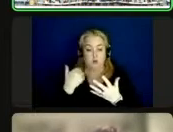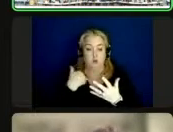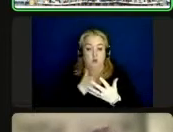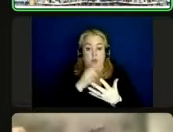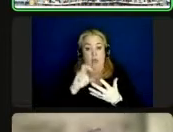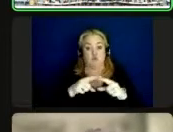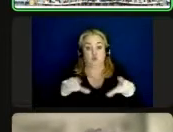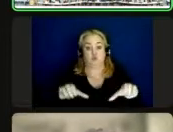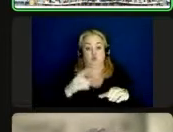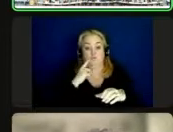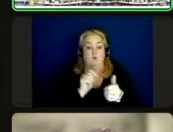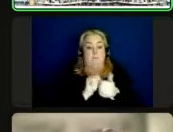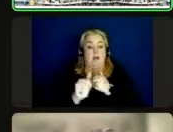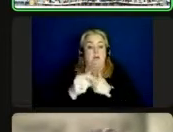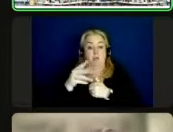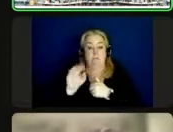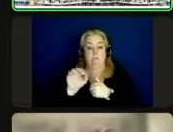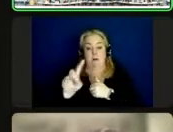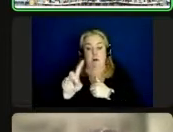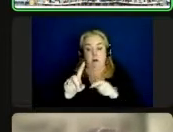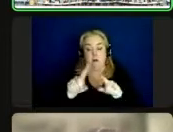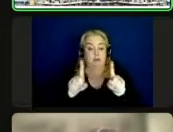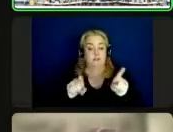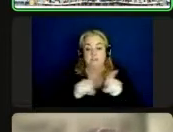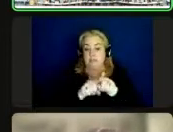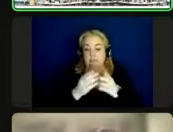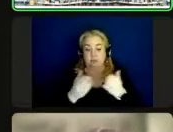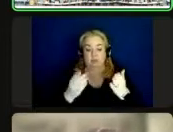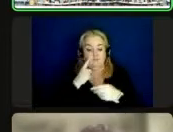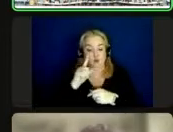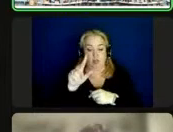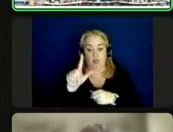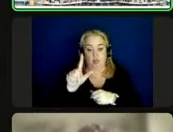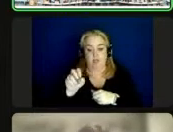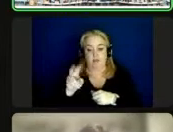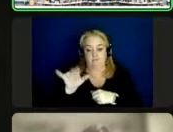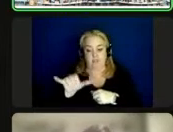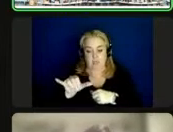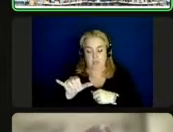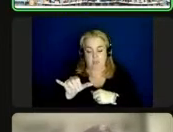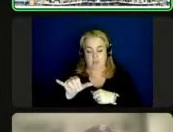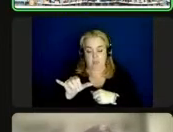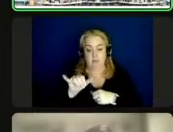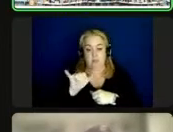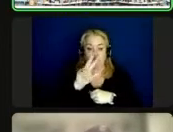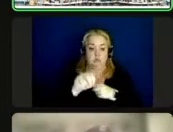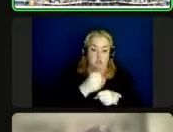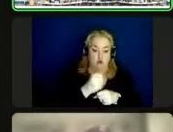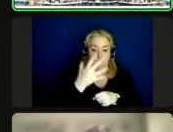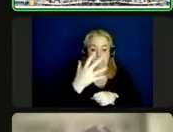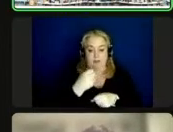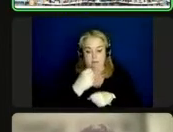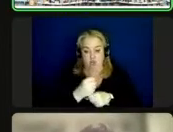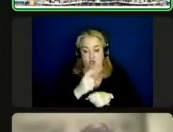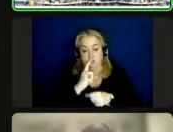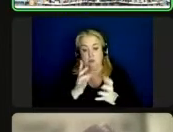AND IT'S A LOT OF ENERGY. AND YOU KNOW, I MEAN MOST OF YOU KNOW WHAT IT TOOK TO PASS